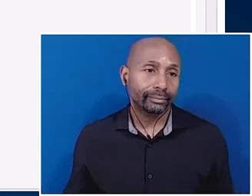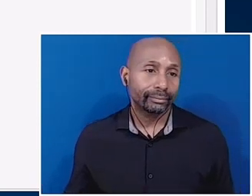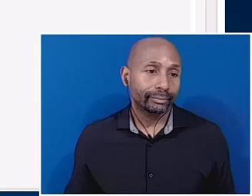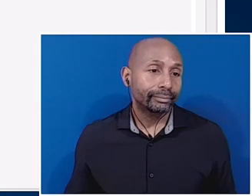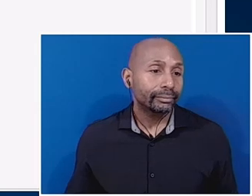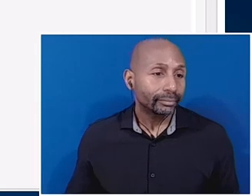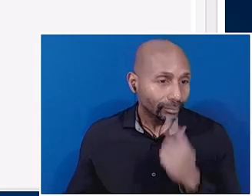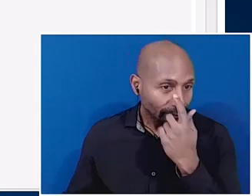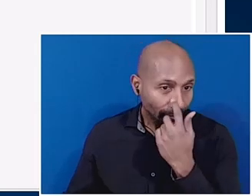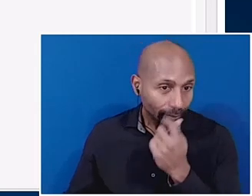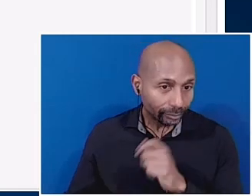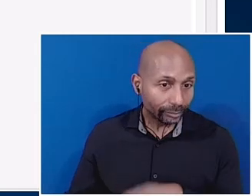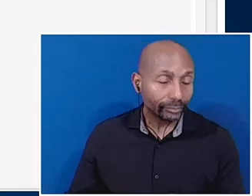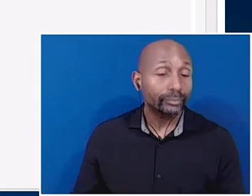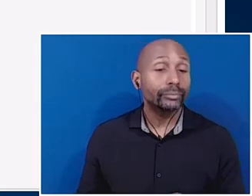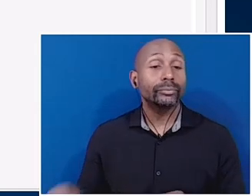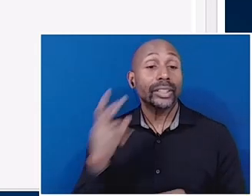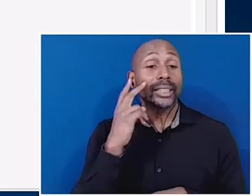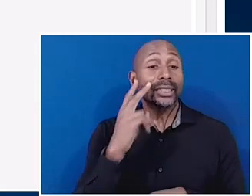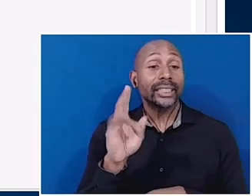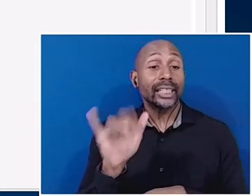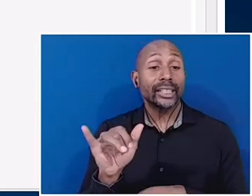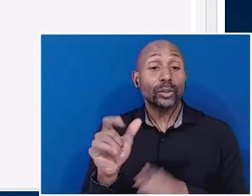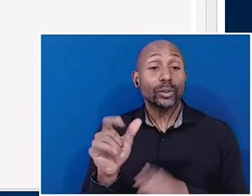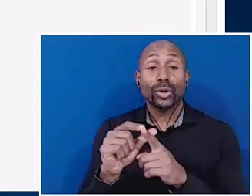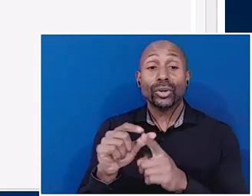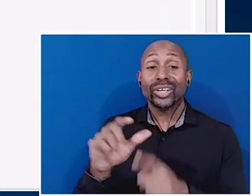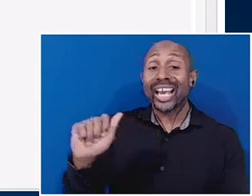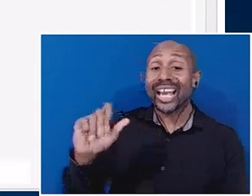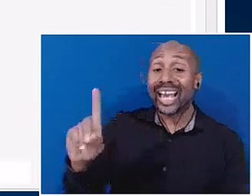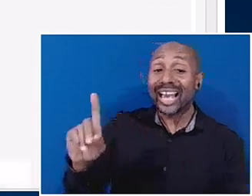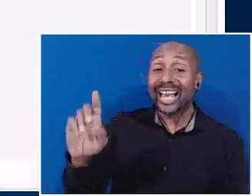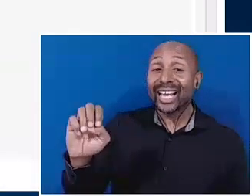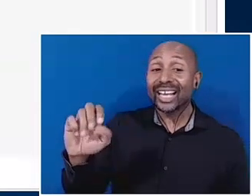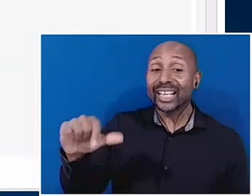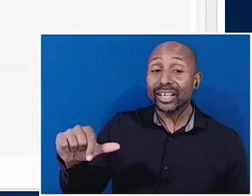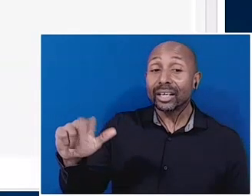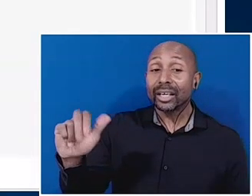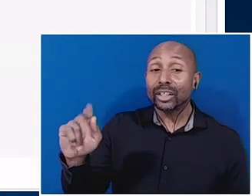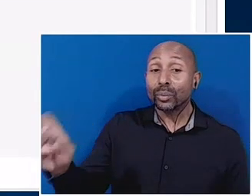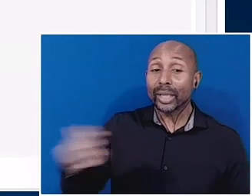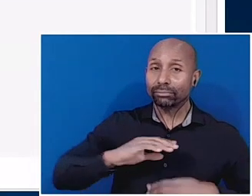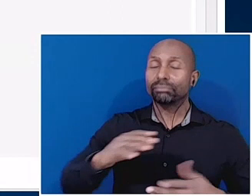As we scan down to (2) we have stricken